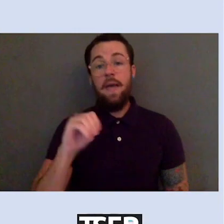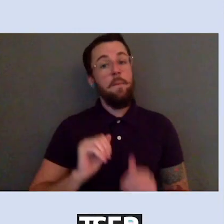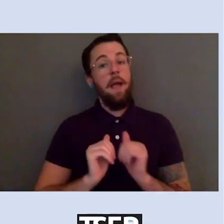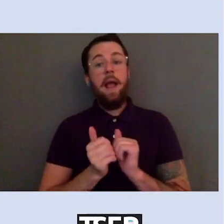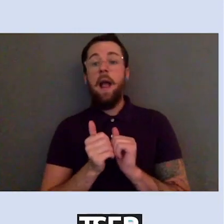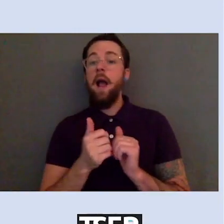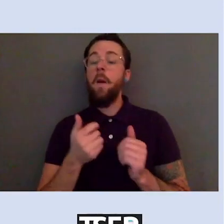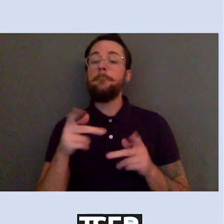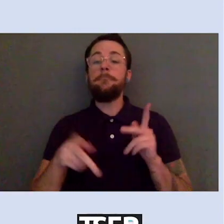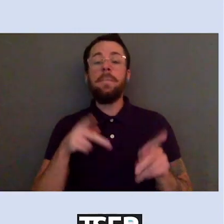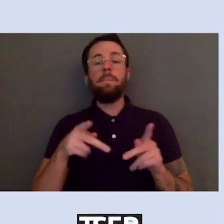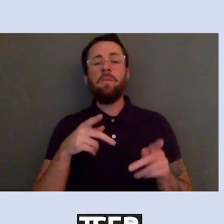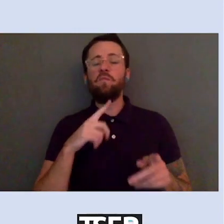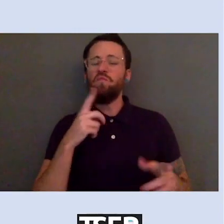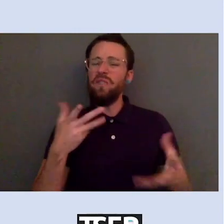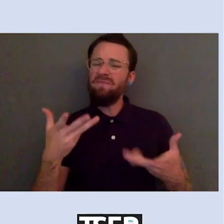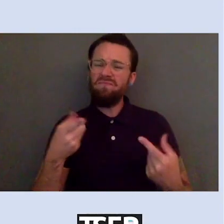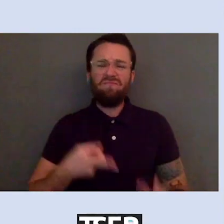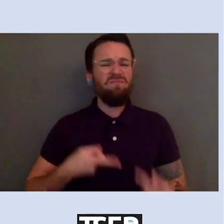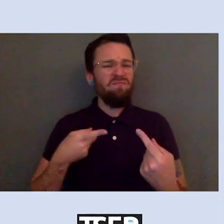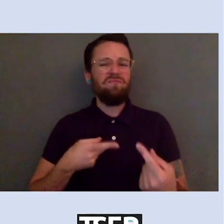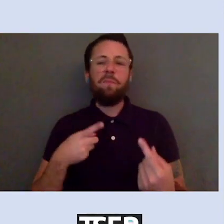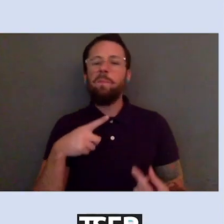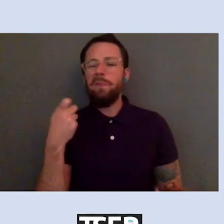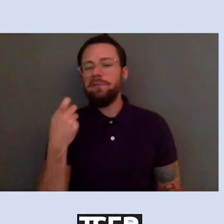in common speech.